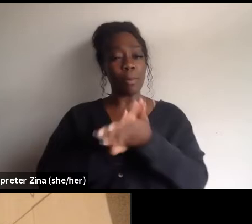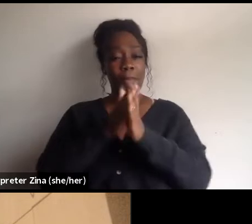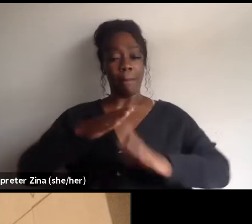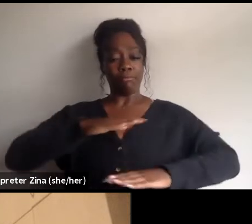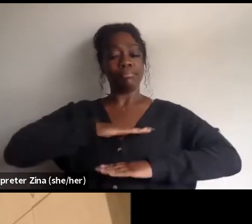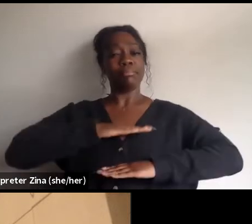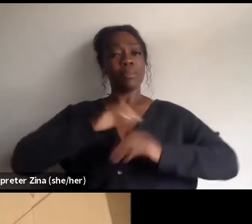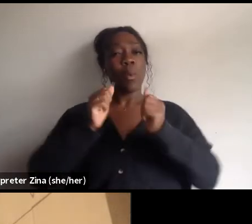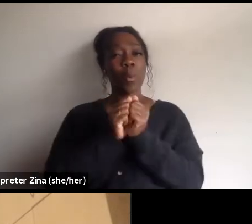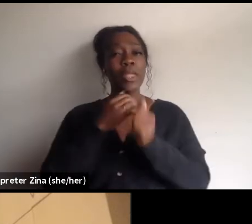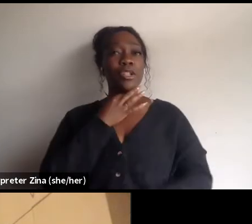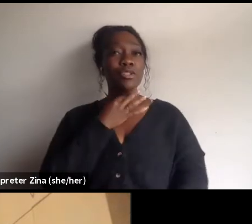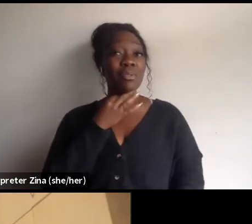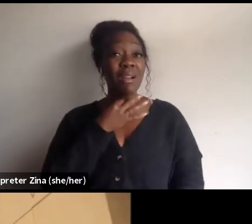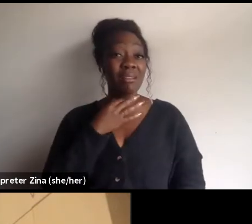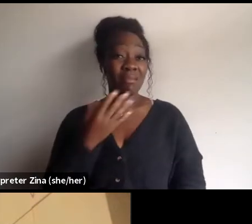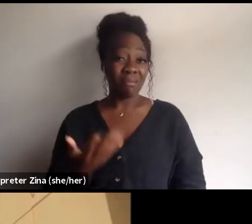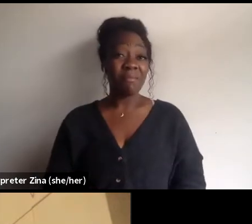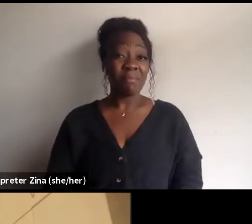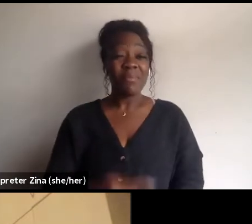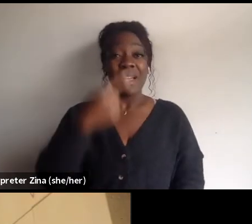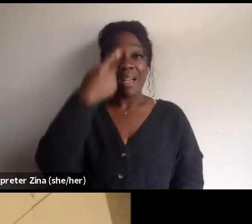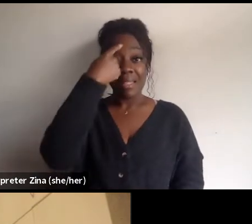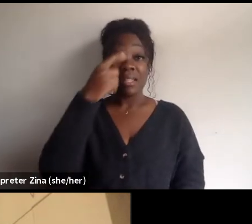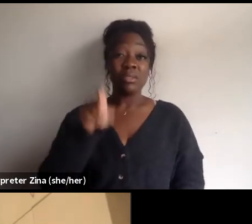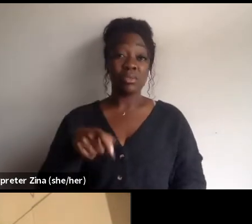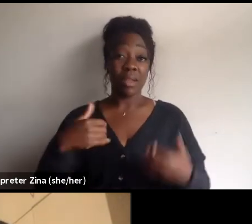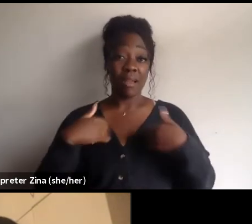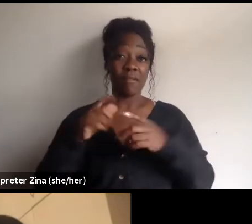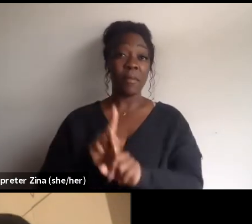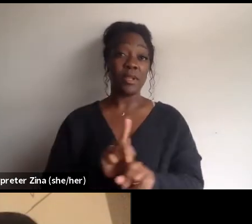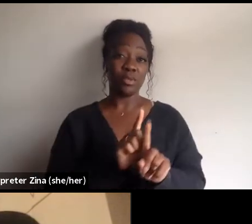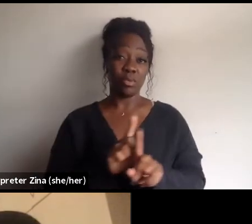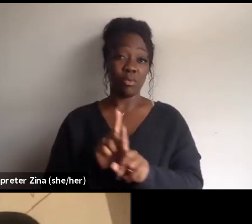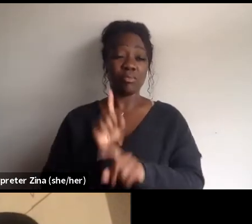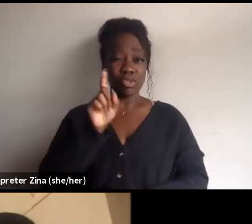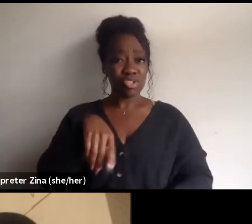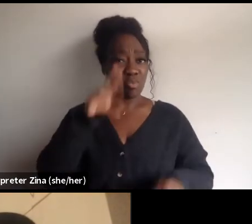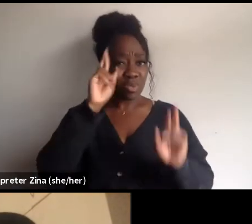I think it's good to have a mentor and respect them. It's simple things like thank you.